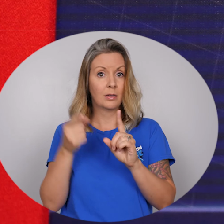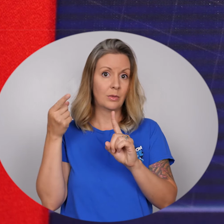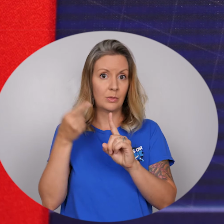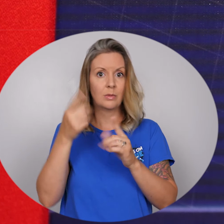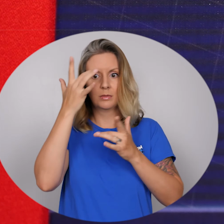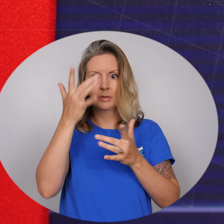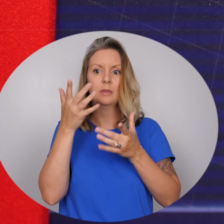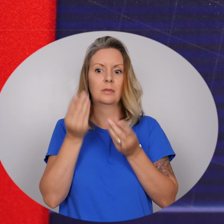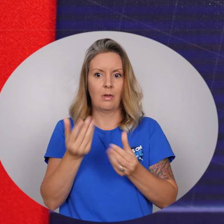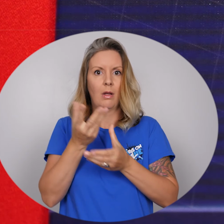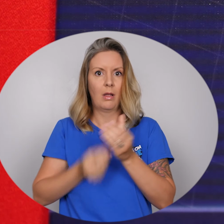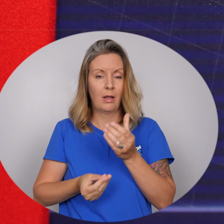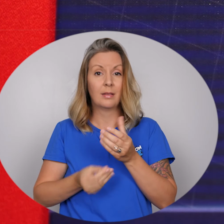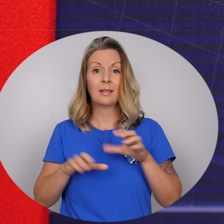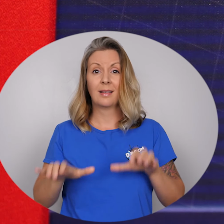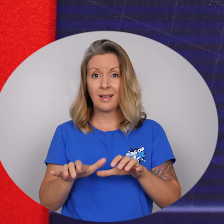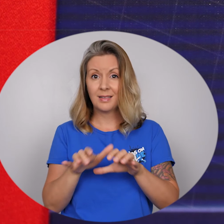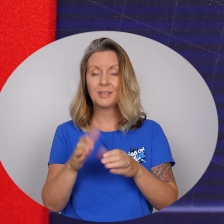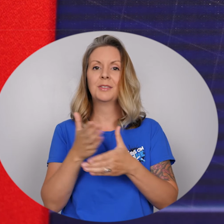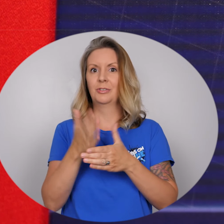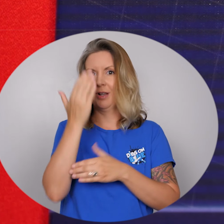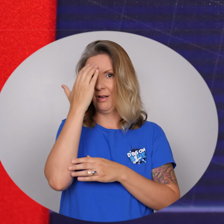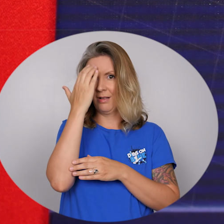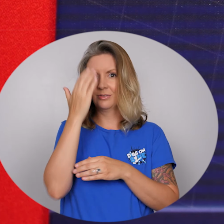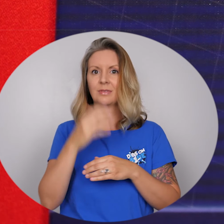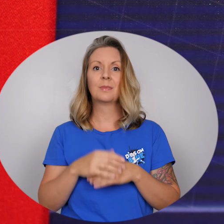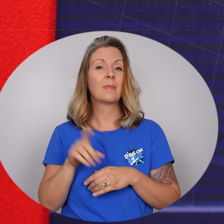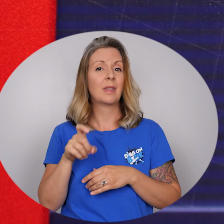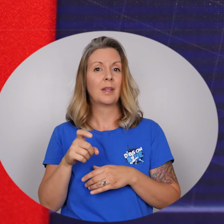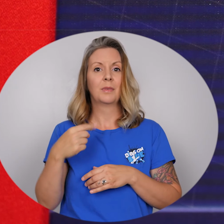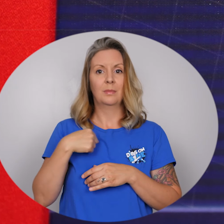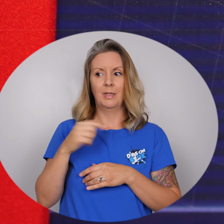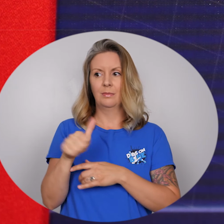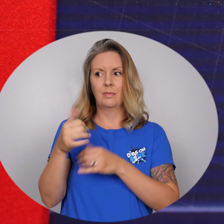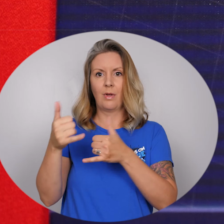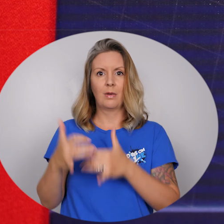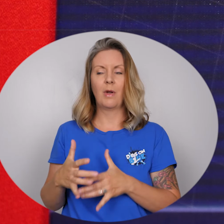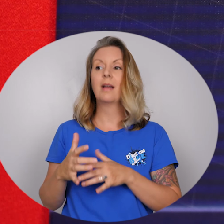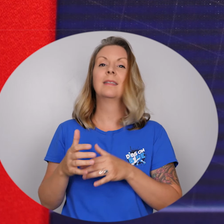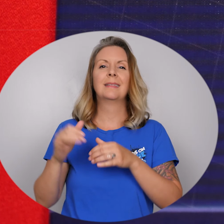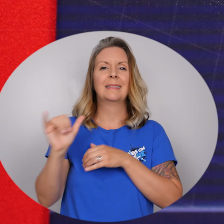players can take this Share Knowledge action, if they and another player are in the same